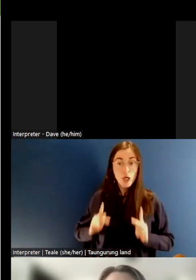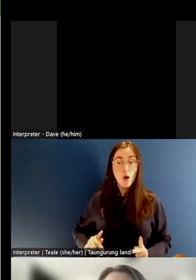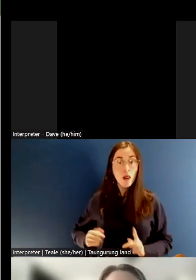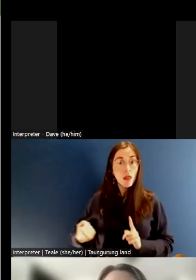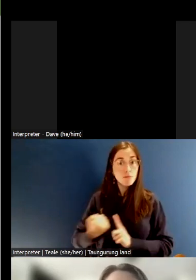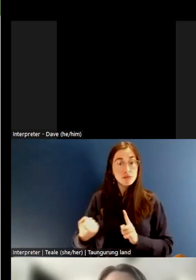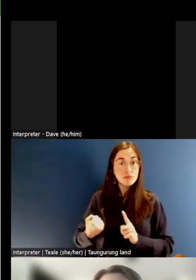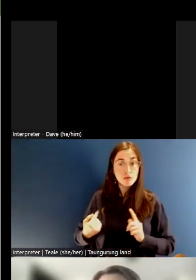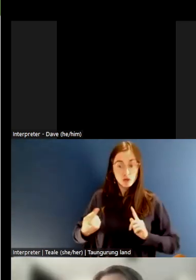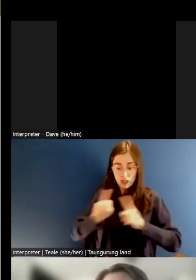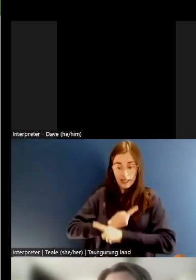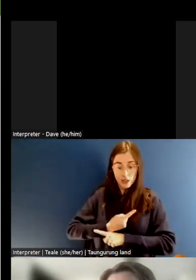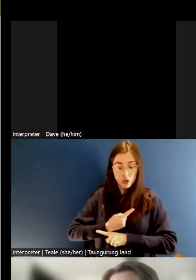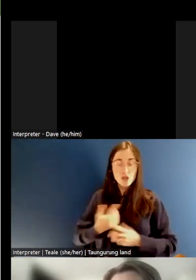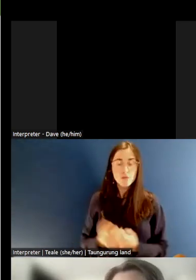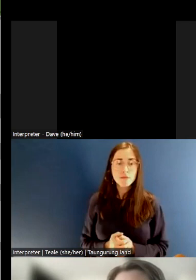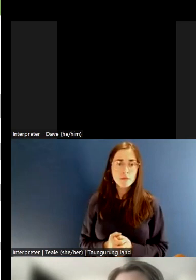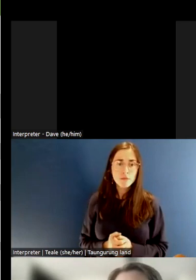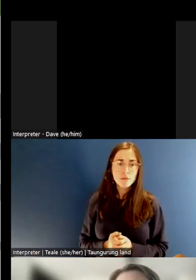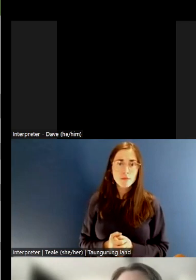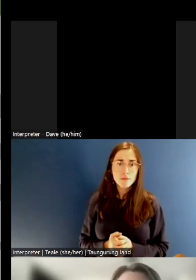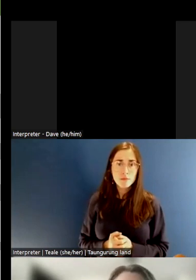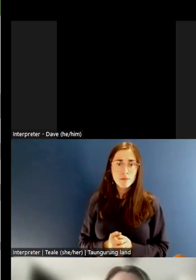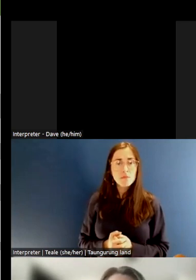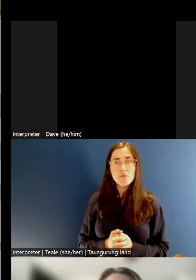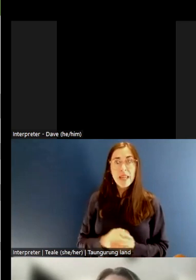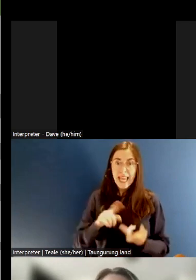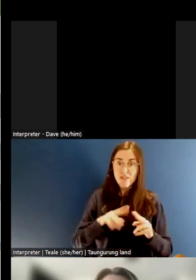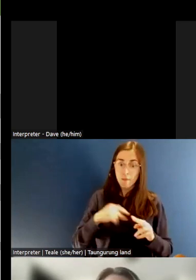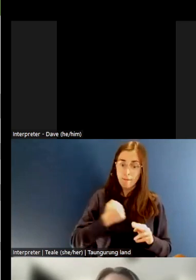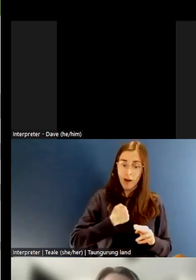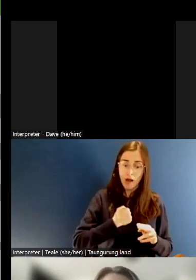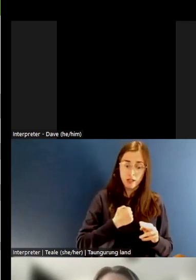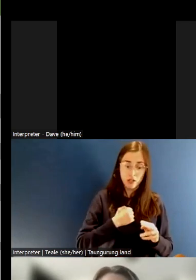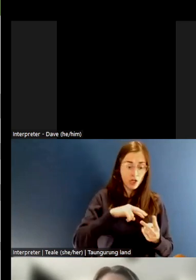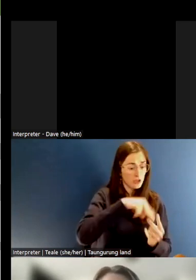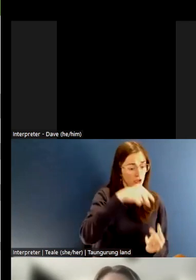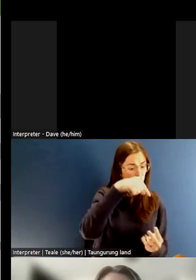So not everybody with the same genetic change has the same impact on them.